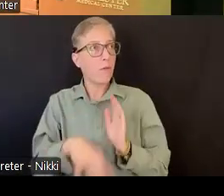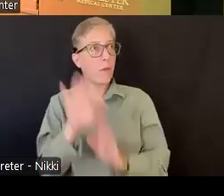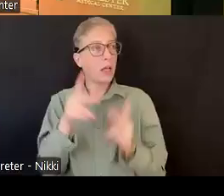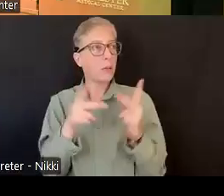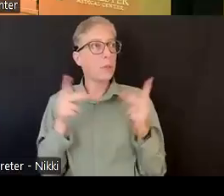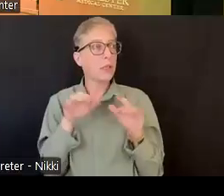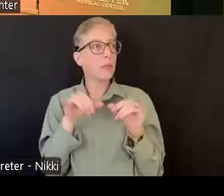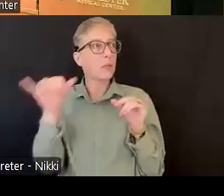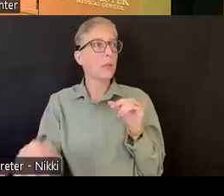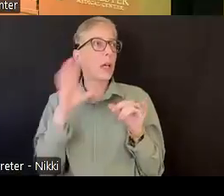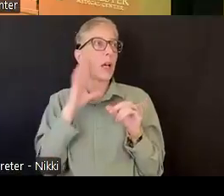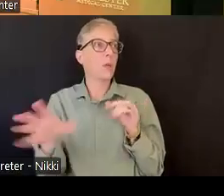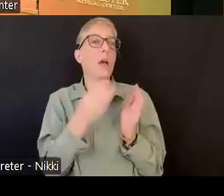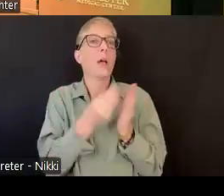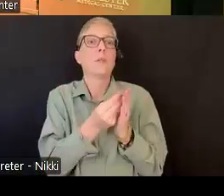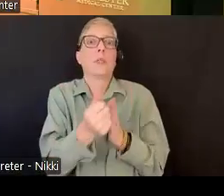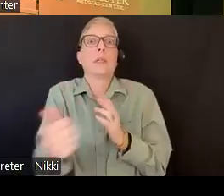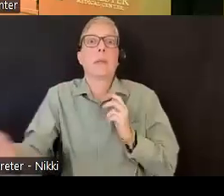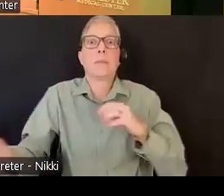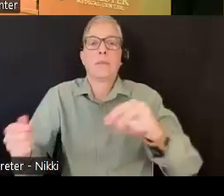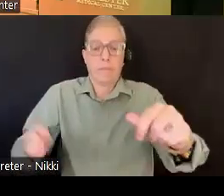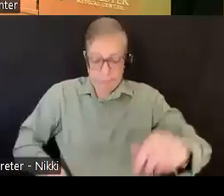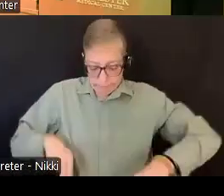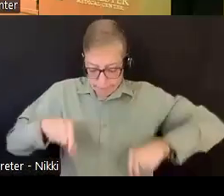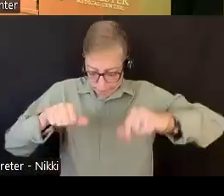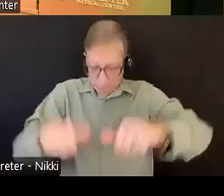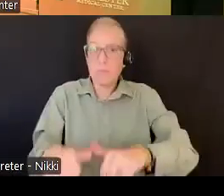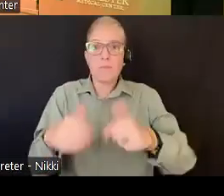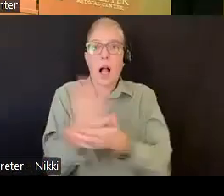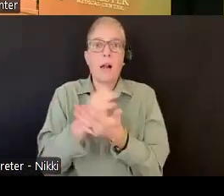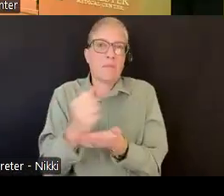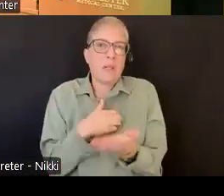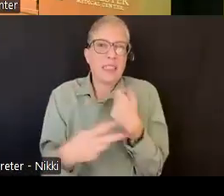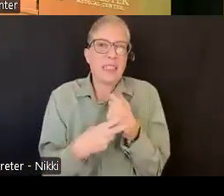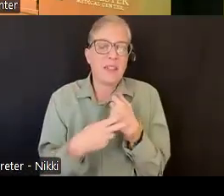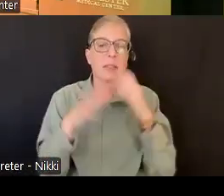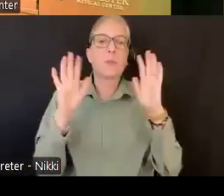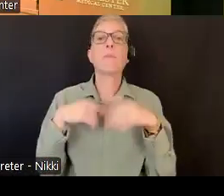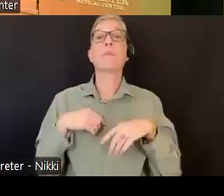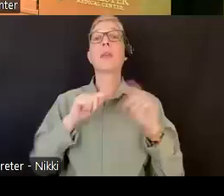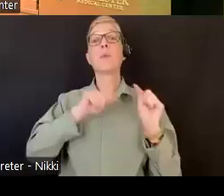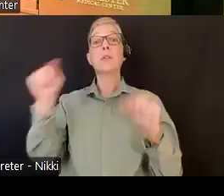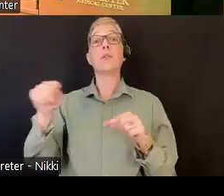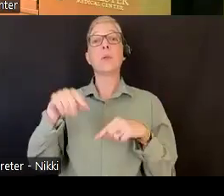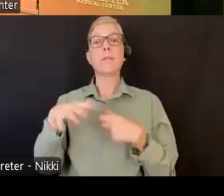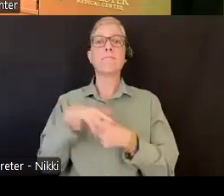So I ended up um at a local mobile home sales office and walked in and I said, "Will you rent